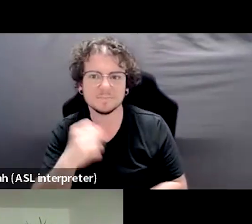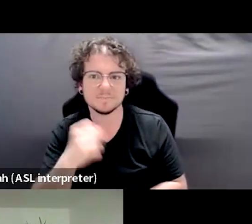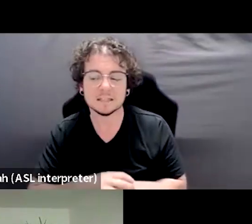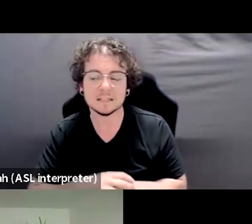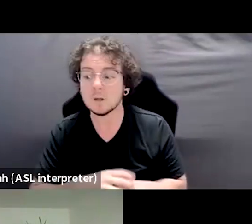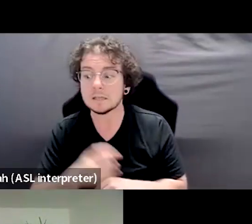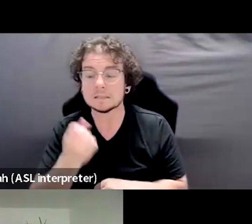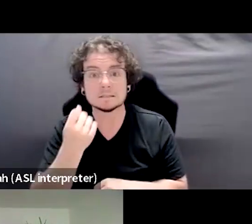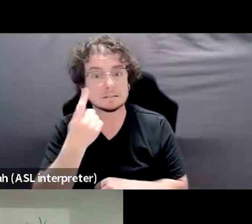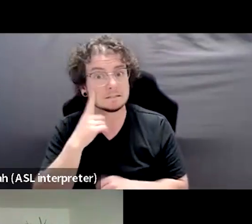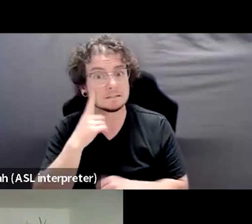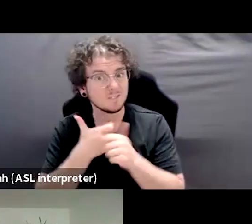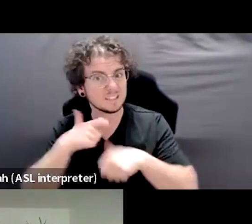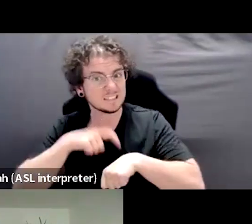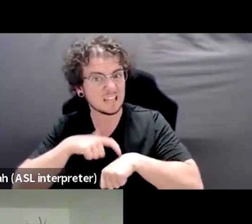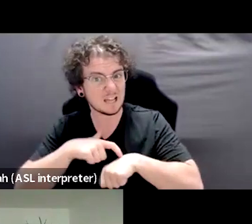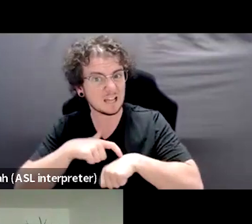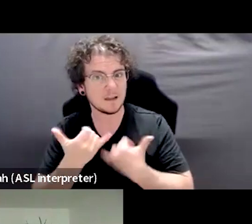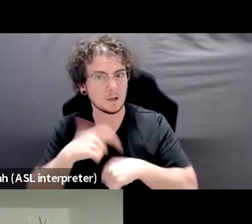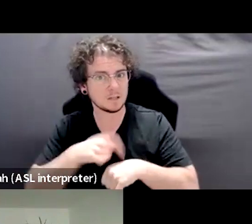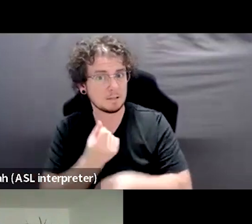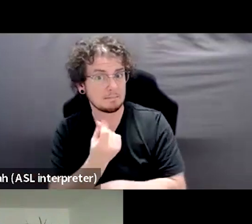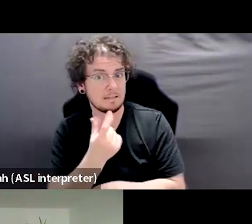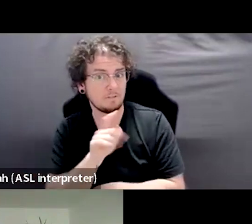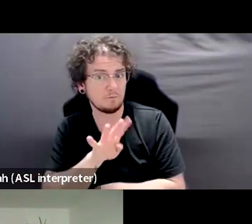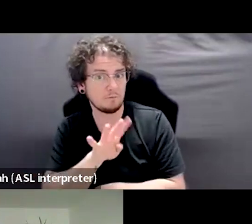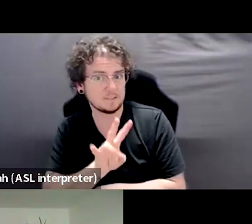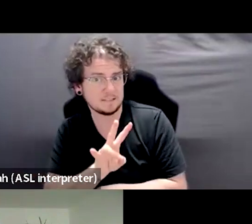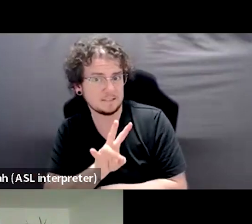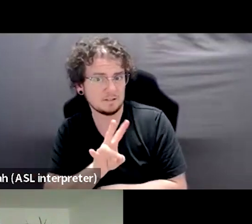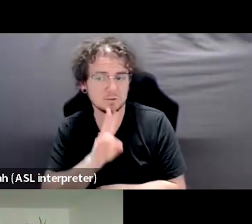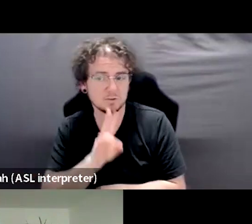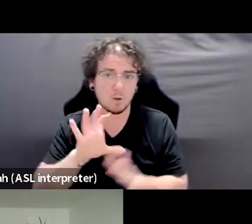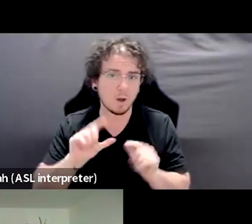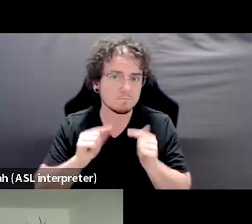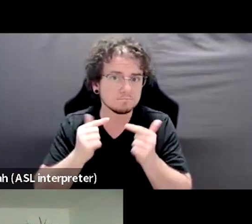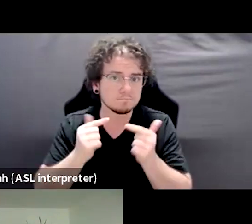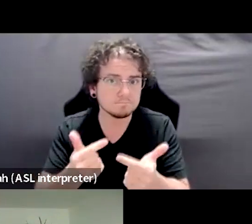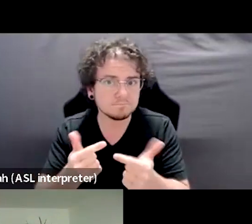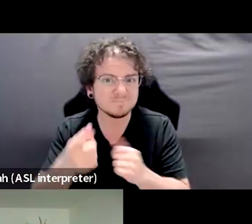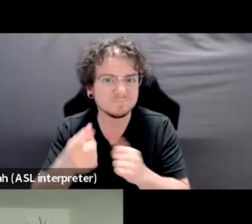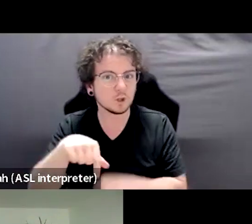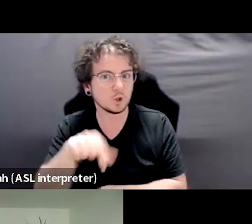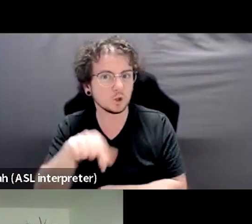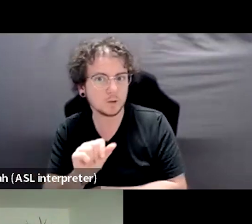the time here. We're at 11:47. I'd like to get to the audience Q&A at 11:50. So,